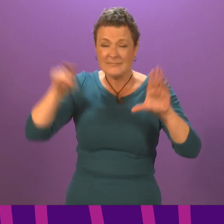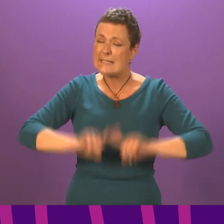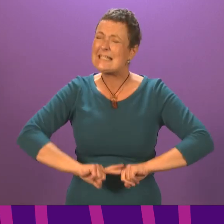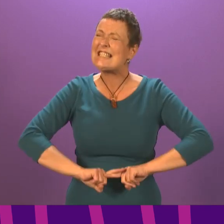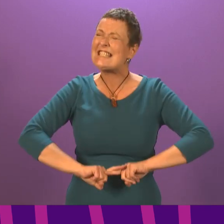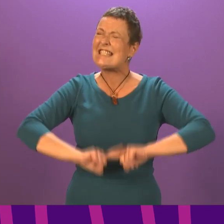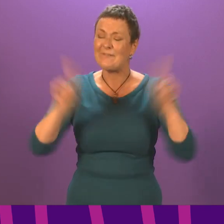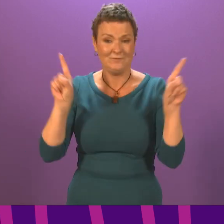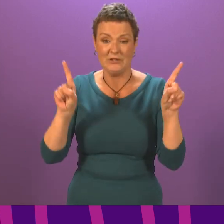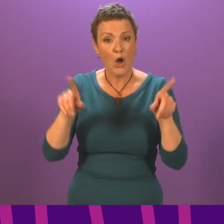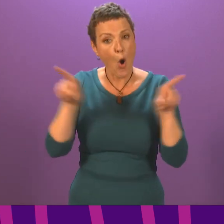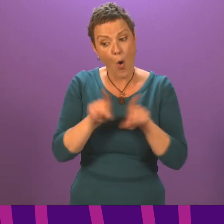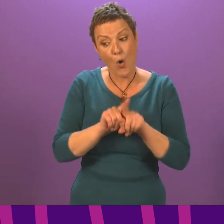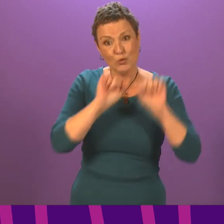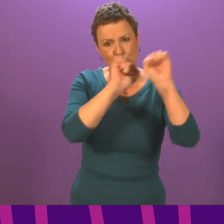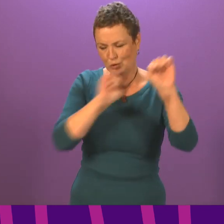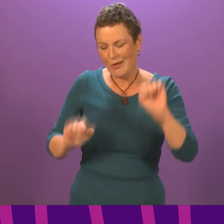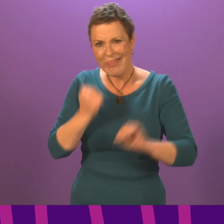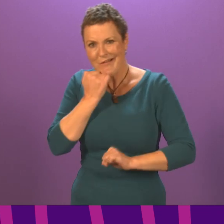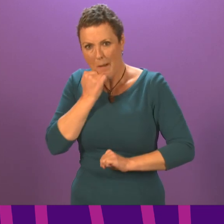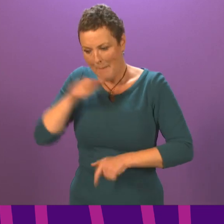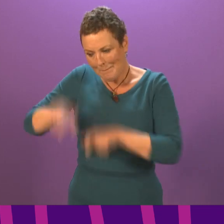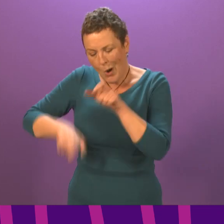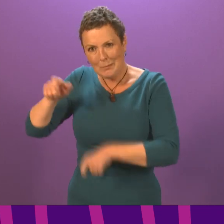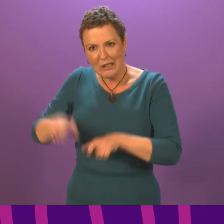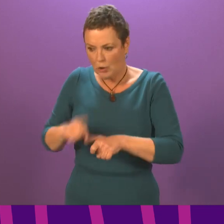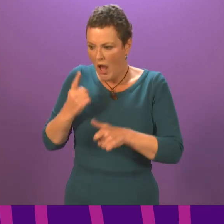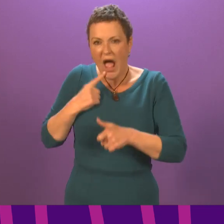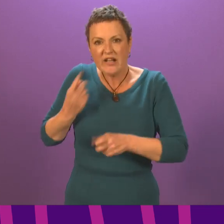are factors in the pace of change that we now think is sensible.